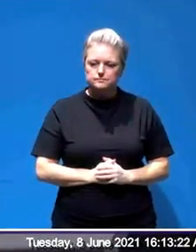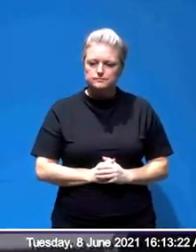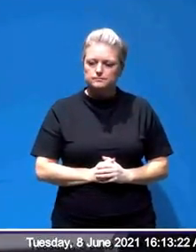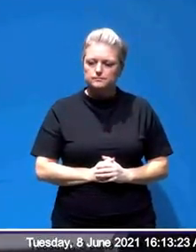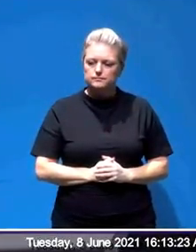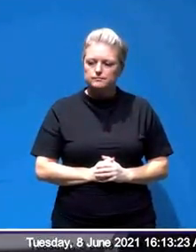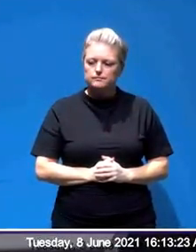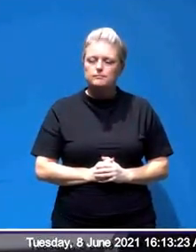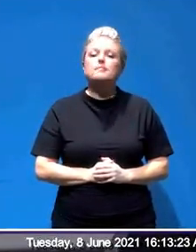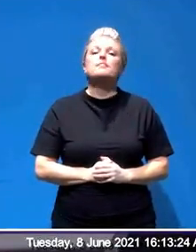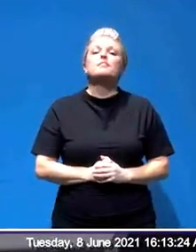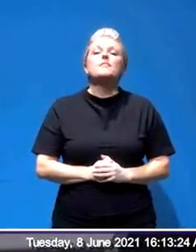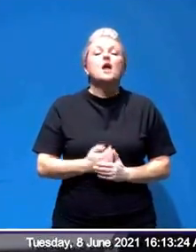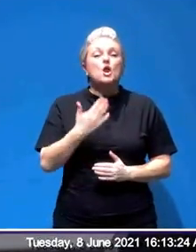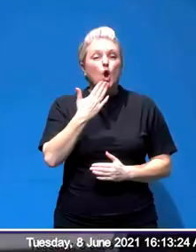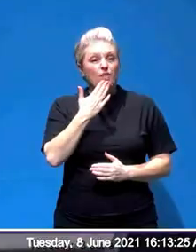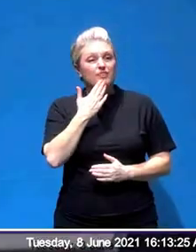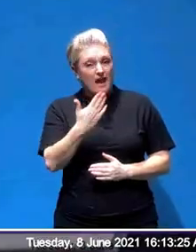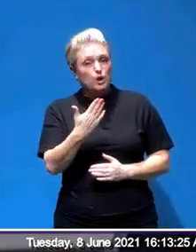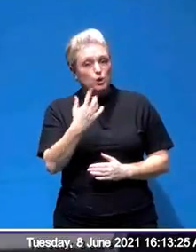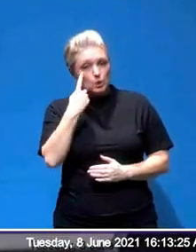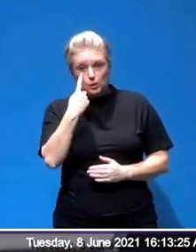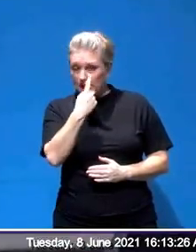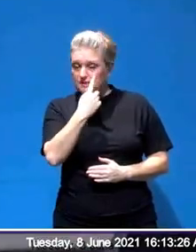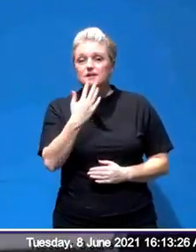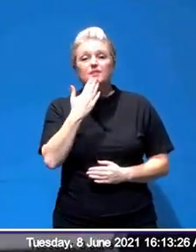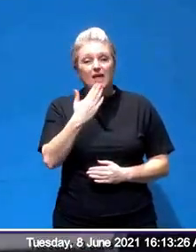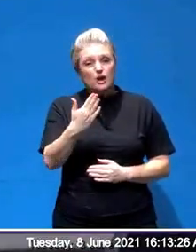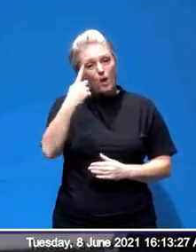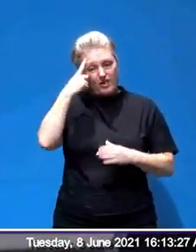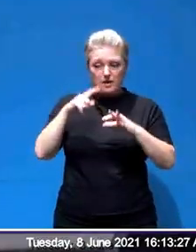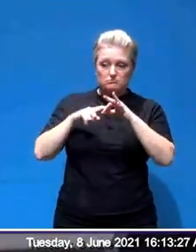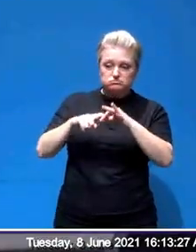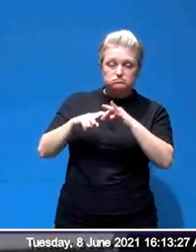Thank you, Ms Bennett, I think you have finished your examination of Ms Kirkby.